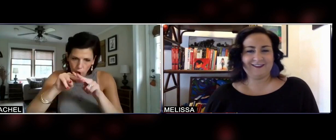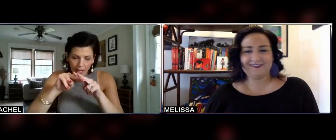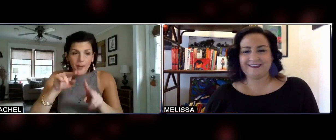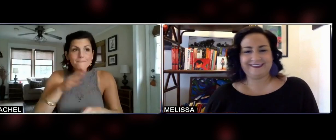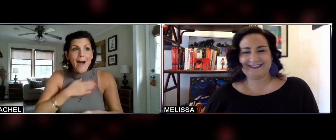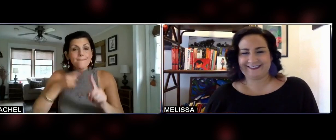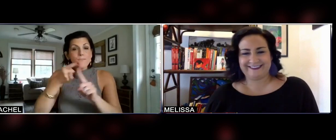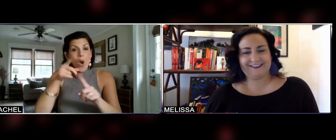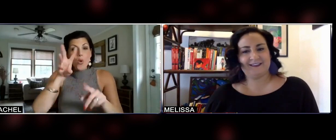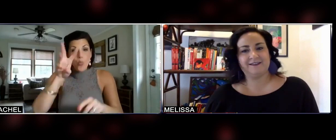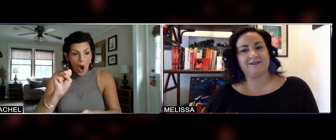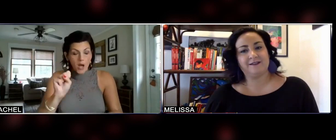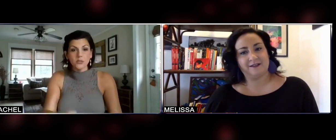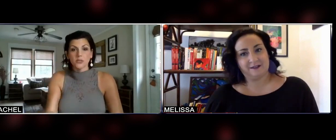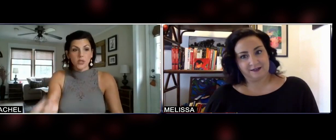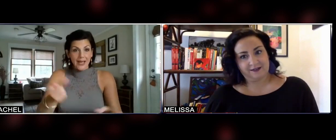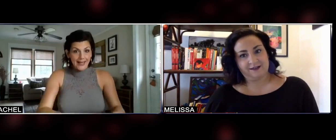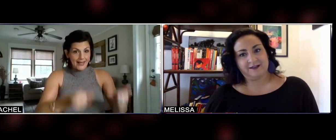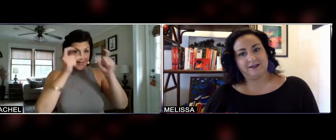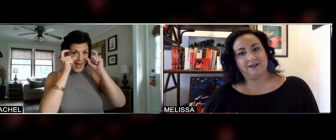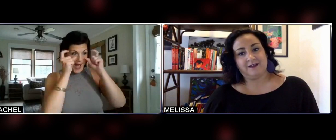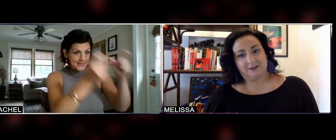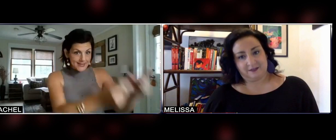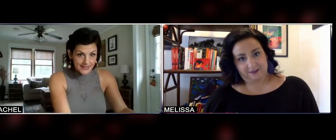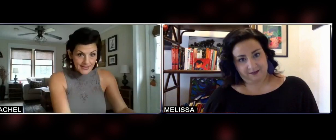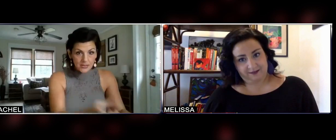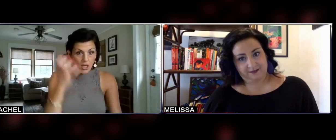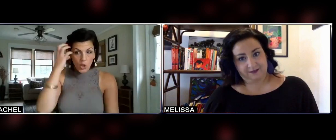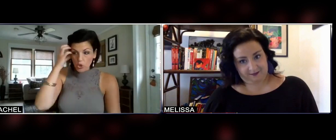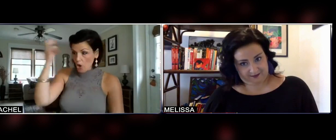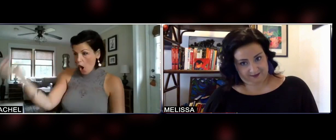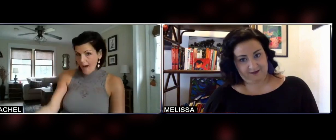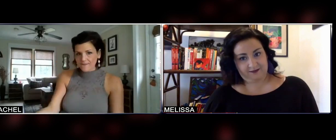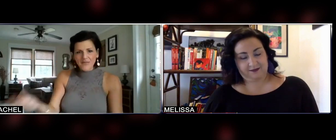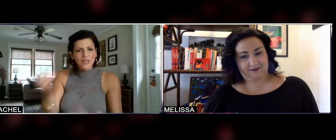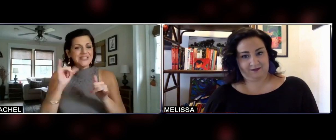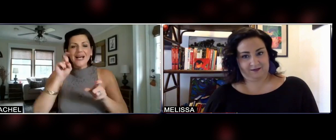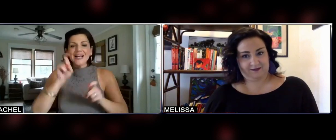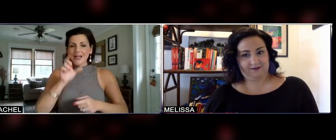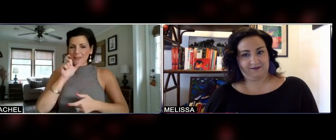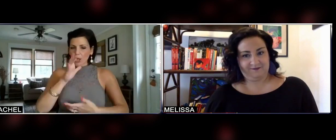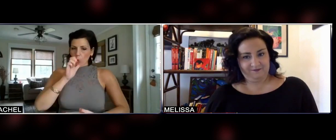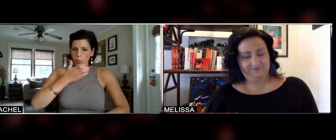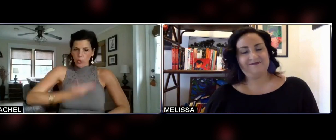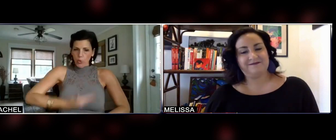but I saw that they took that part out. To my disdain, they made me seem ignorant, as if I thought it was as simple as just putting it on and off.